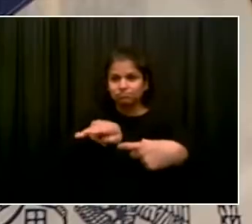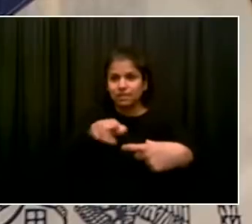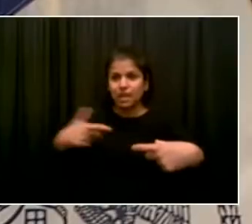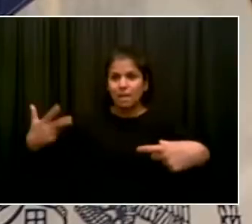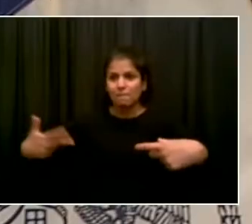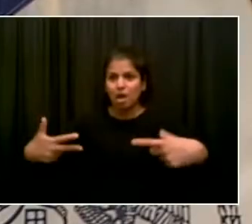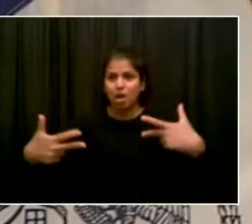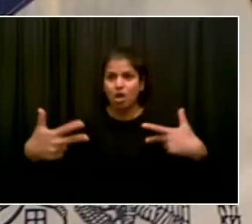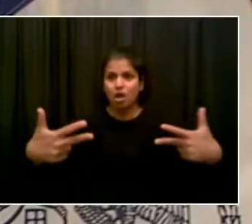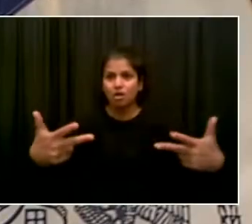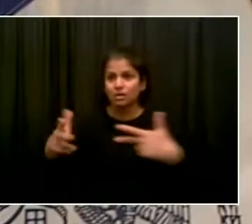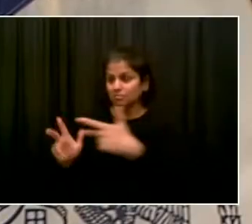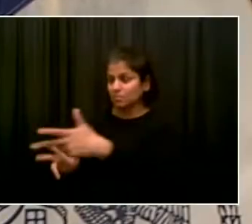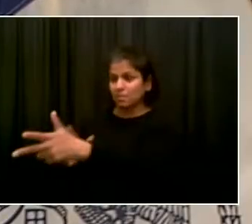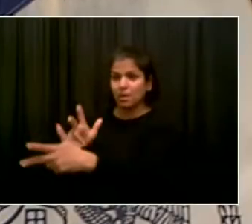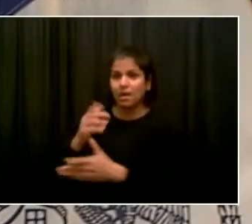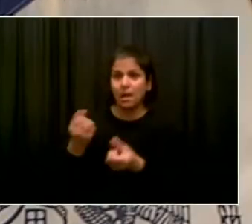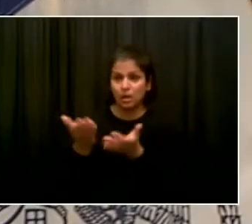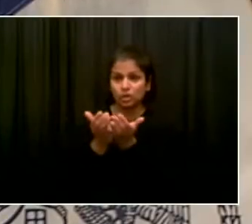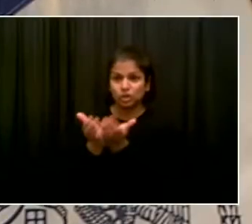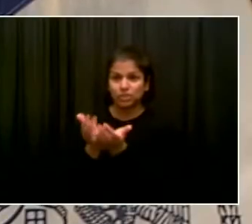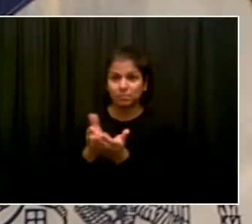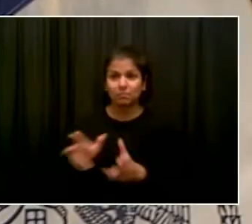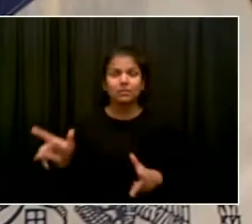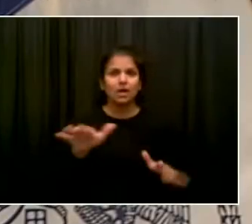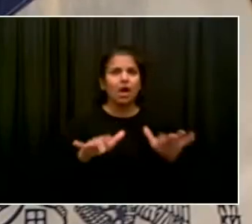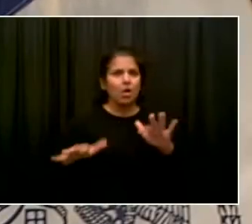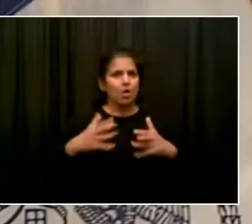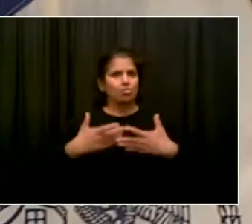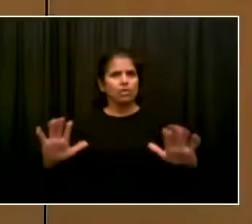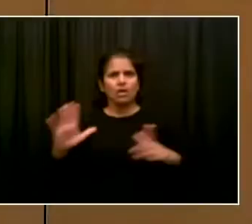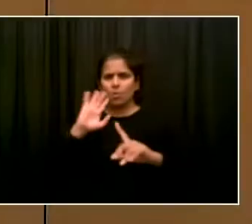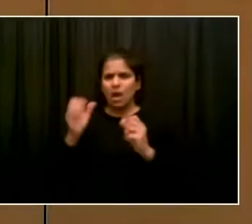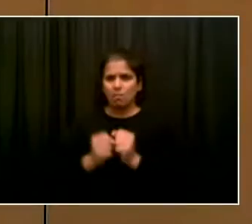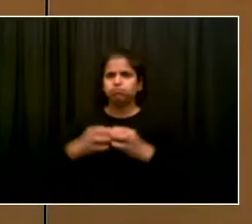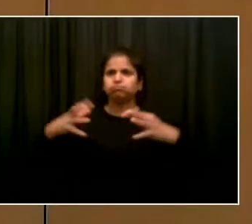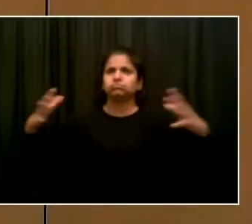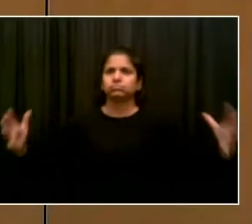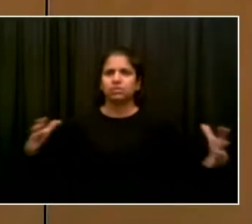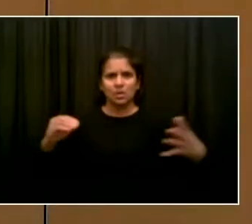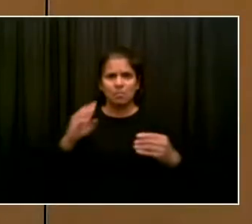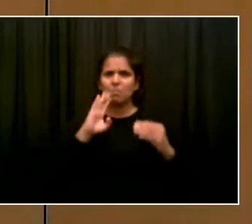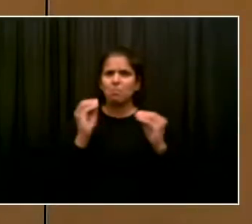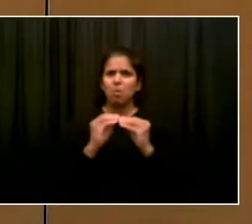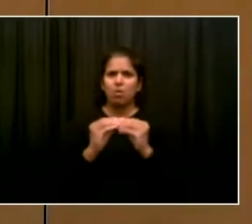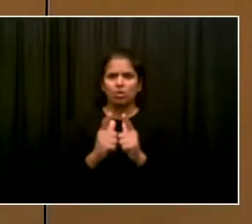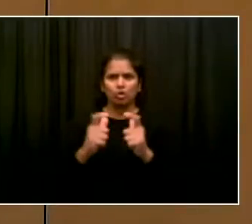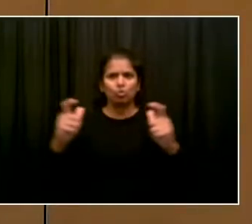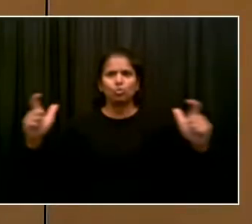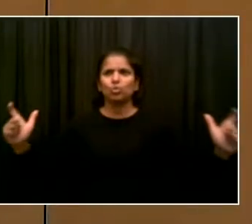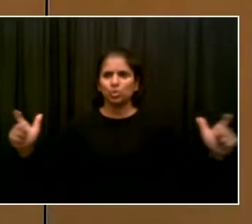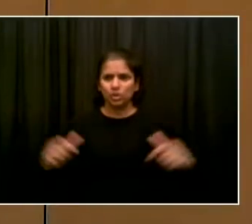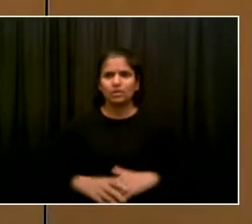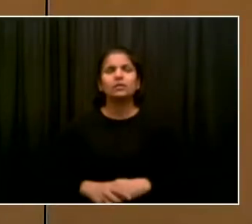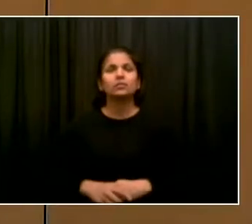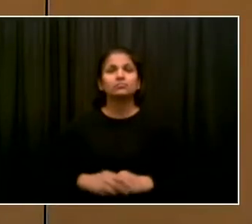THIS. THAT IS WHAT WE ARE STARTING AND I THINK IT'S GOING TO BE THE BEGINNING OF SEOMTHING BIG. COMMISSIONER HANK GUTMAN DO YOU WANT TO